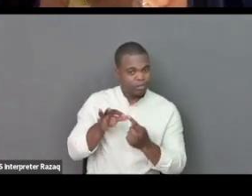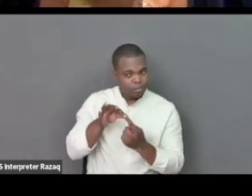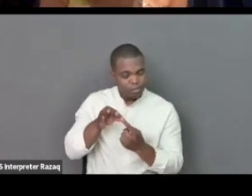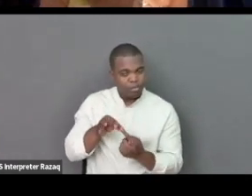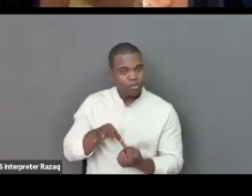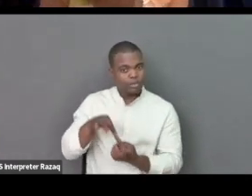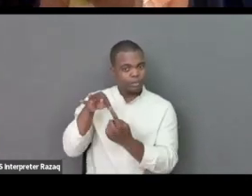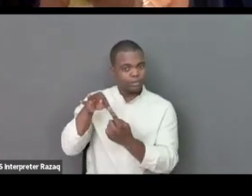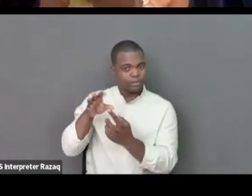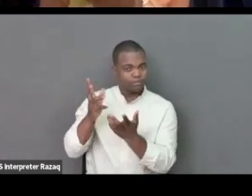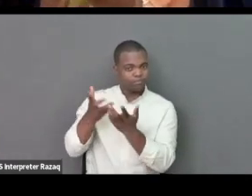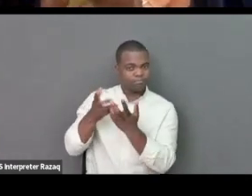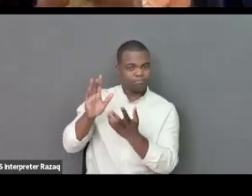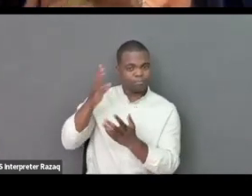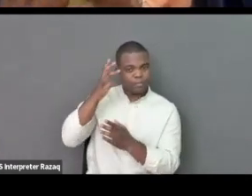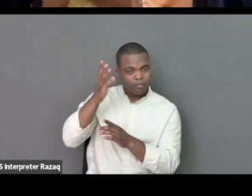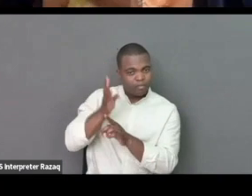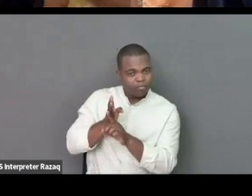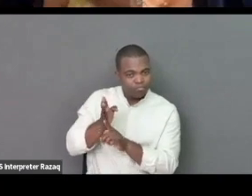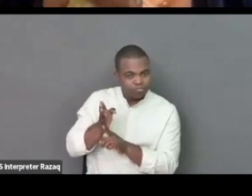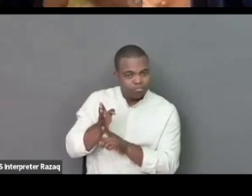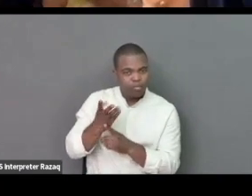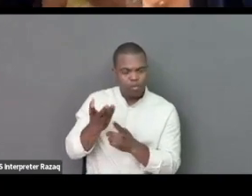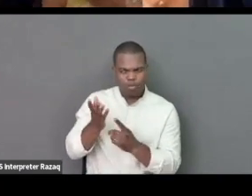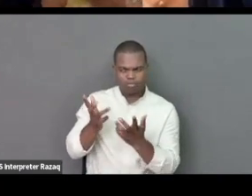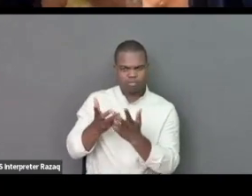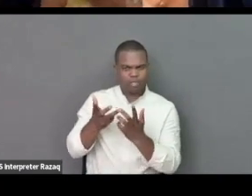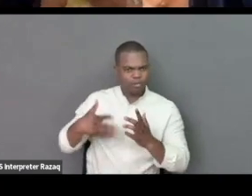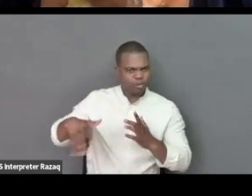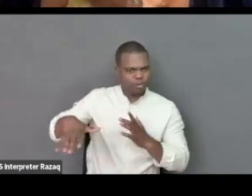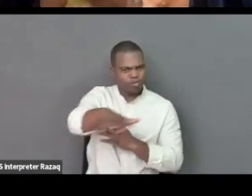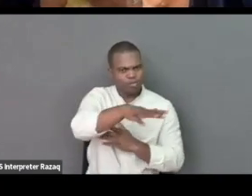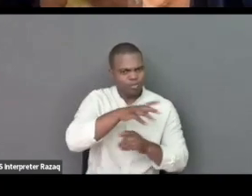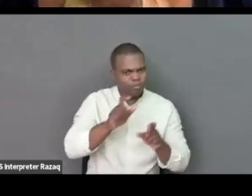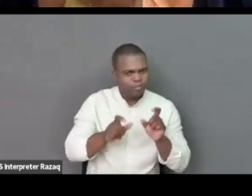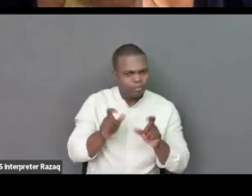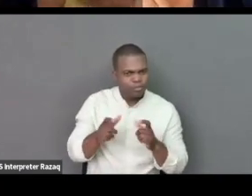mediate inaccessible issues, then this could also benefit,